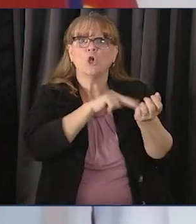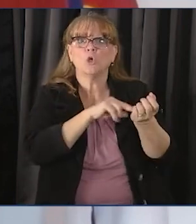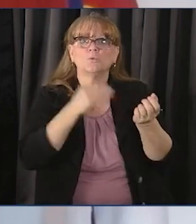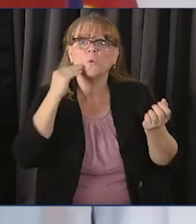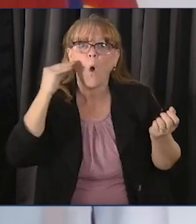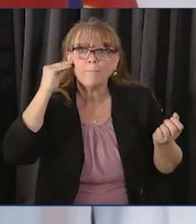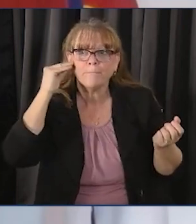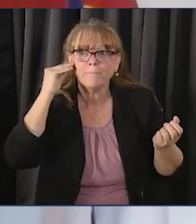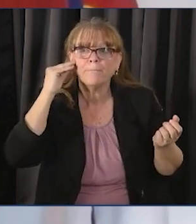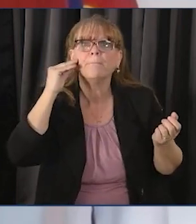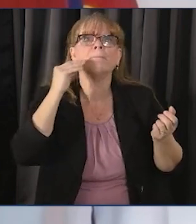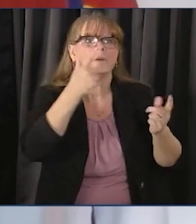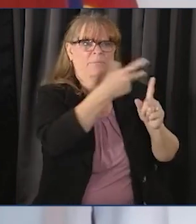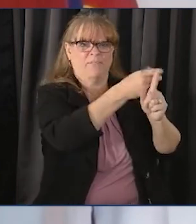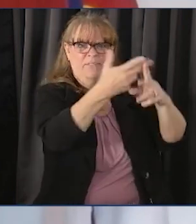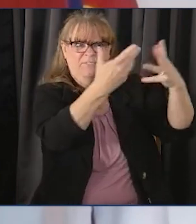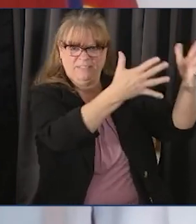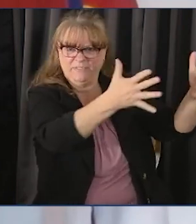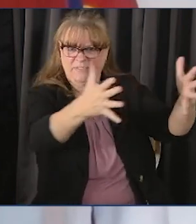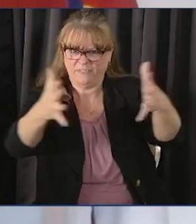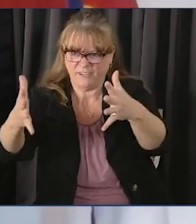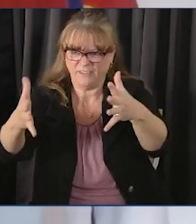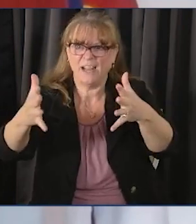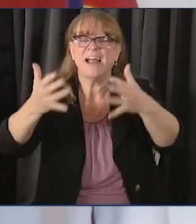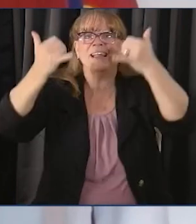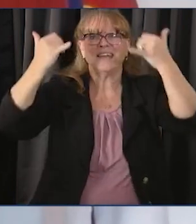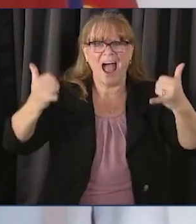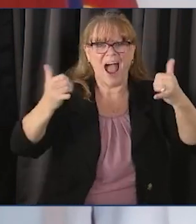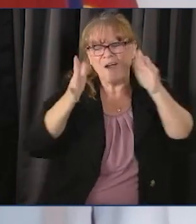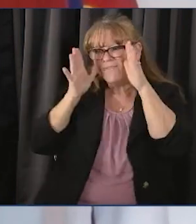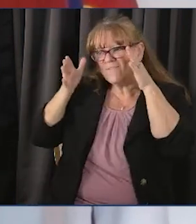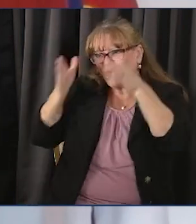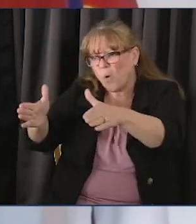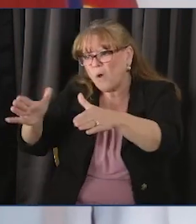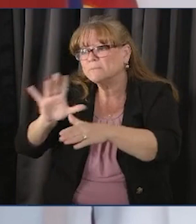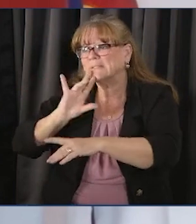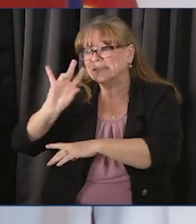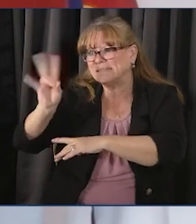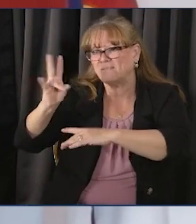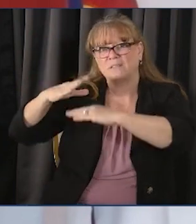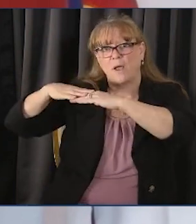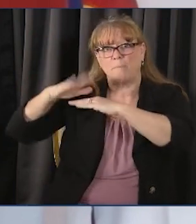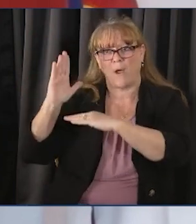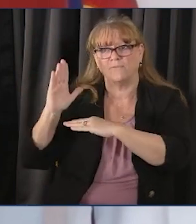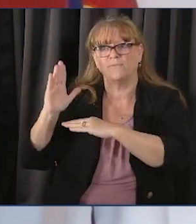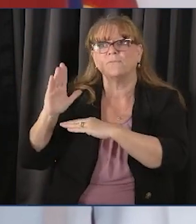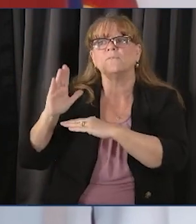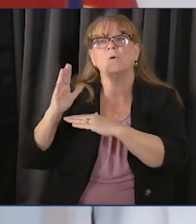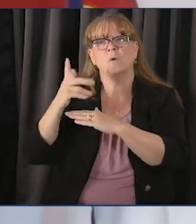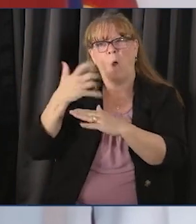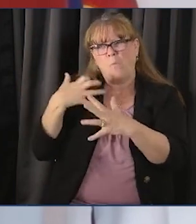70% of Coloradans over age 70 by the end of February, we feel that we're on track to do that.